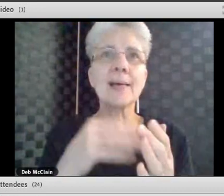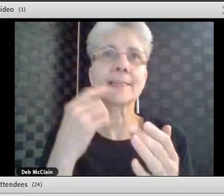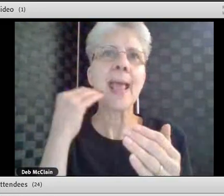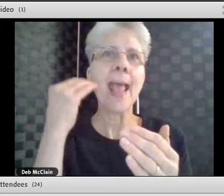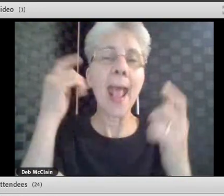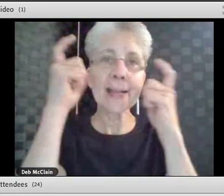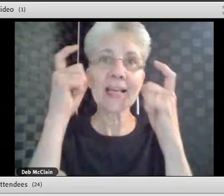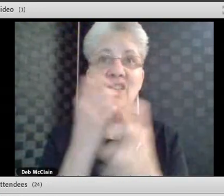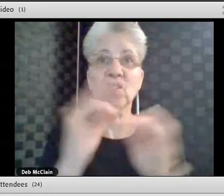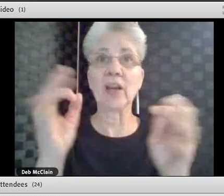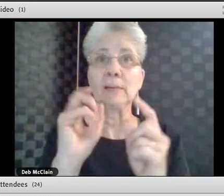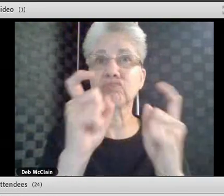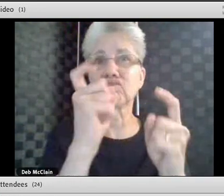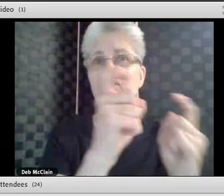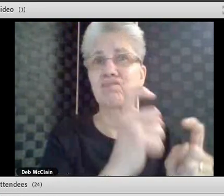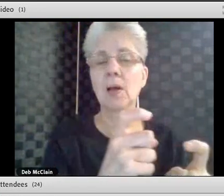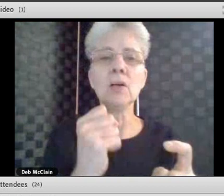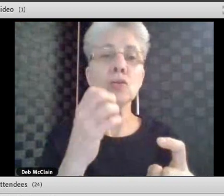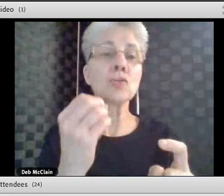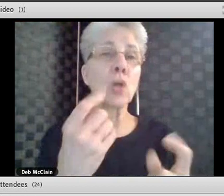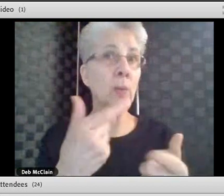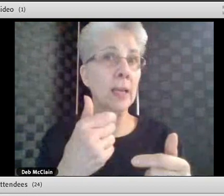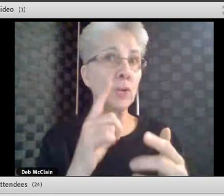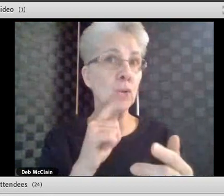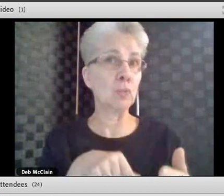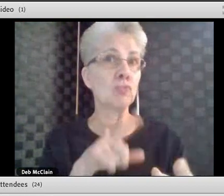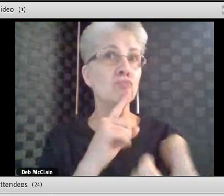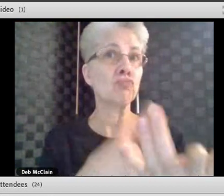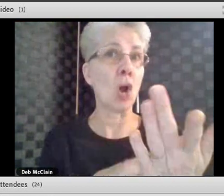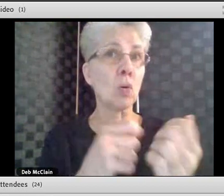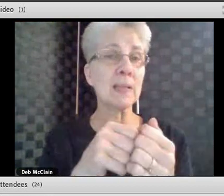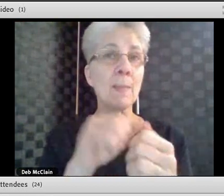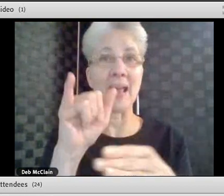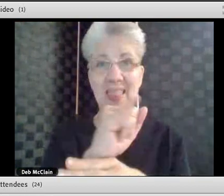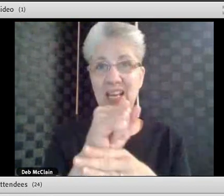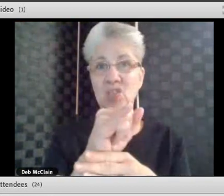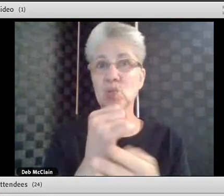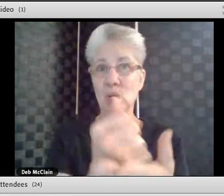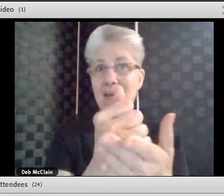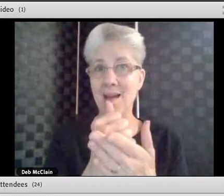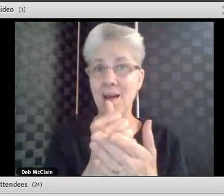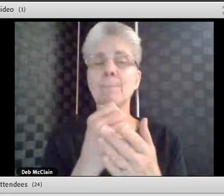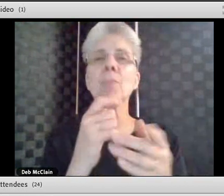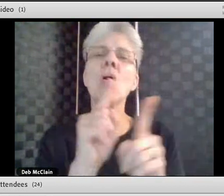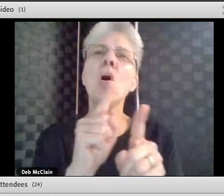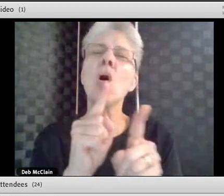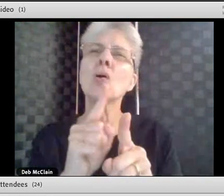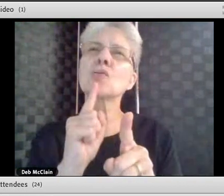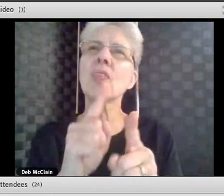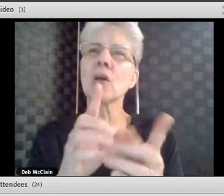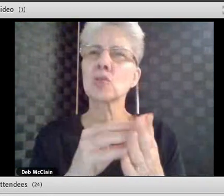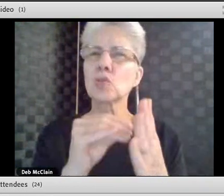like, I don't know, 1,000 headsets for free. So what -- You know, could you approach somebody in industry to get help?